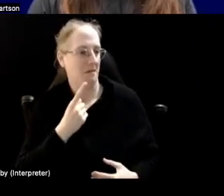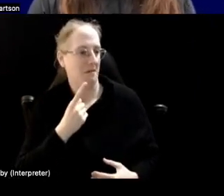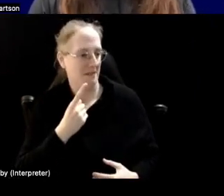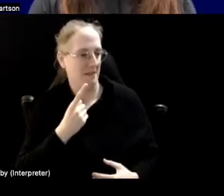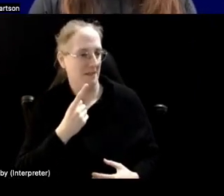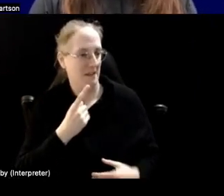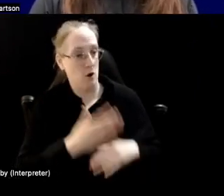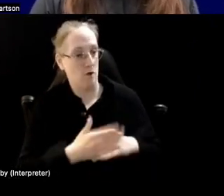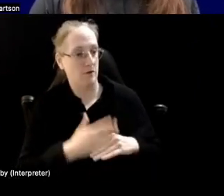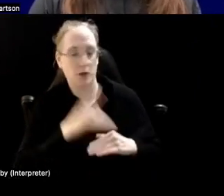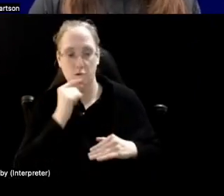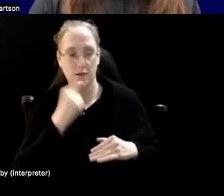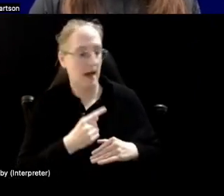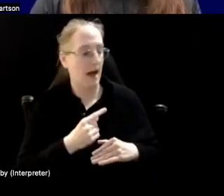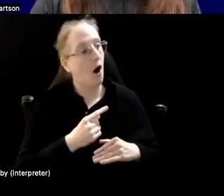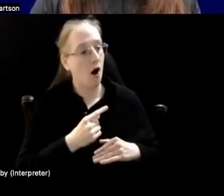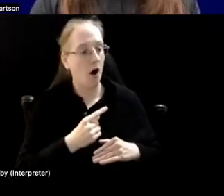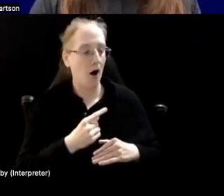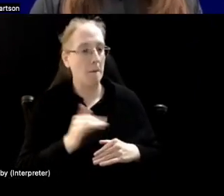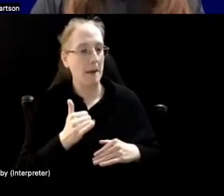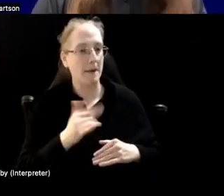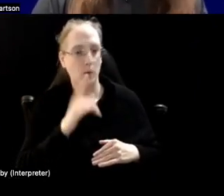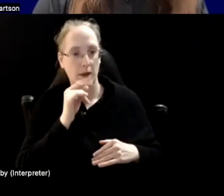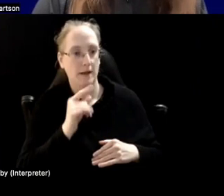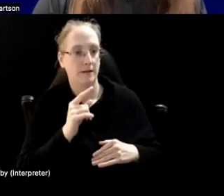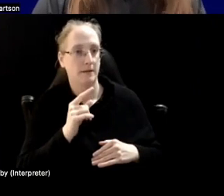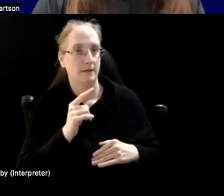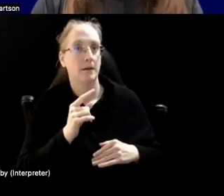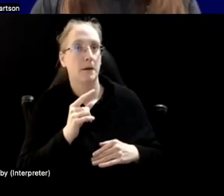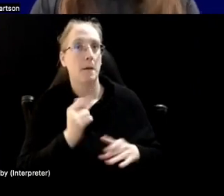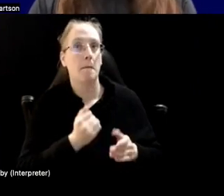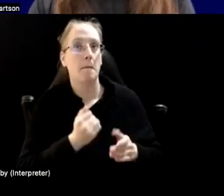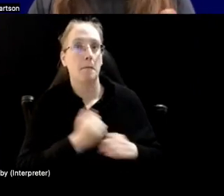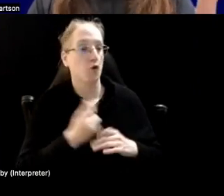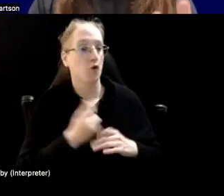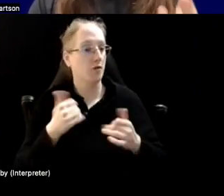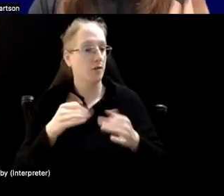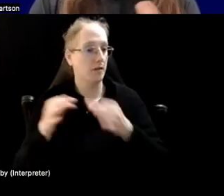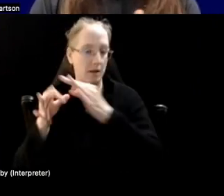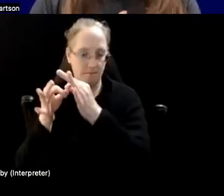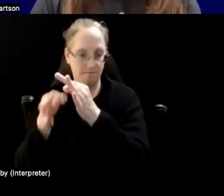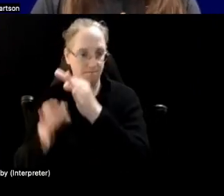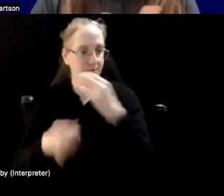have been, "Ooh, look, maybe we can bring the beads into this, the beads that are on the drum